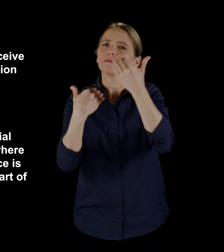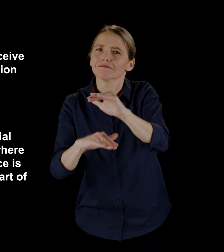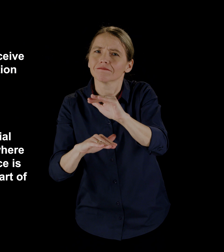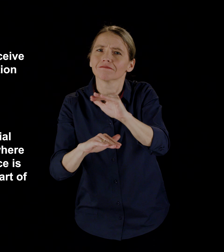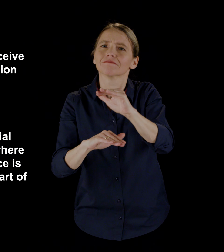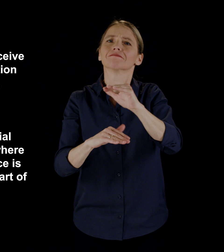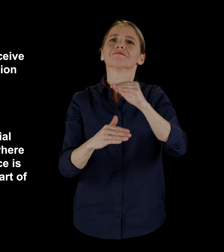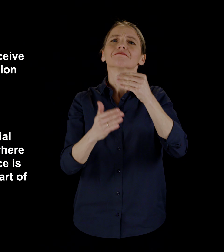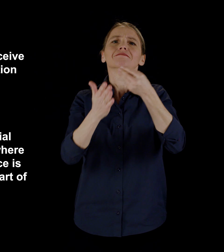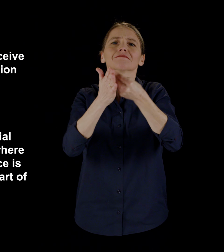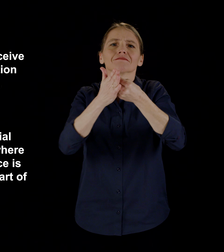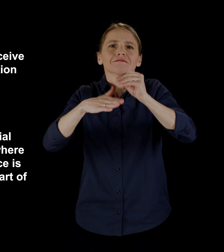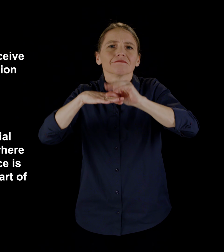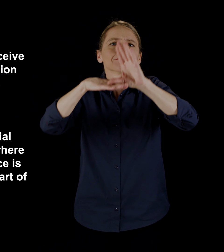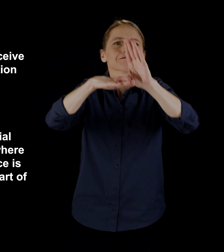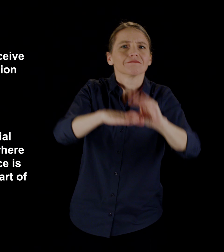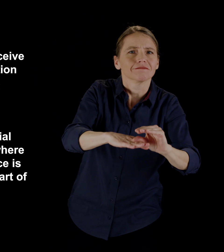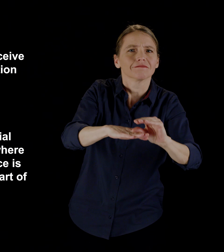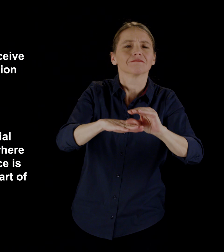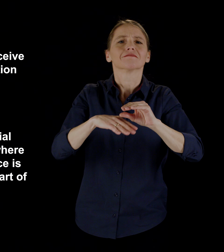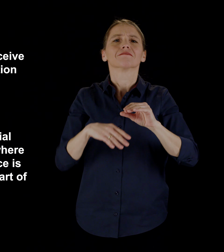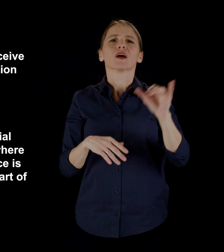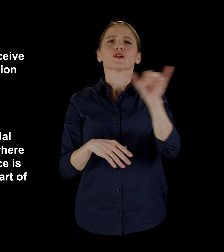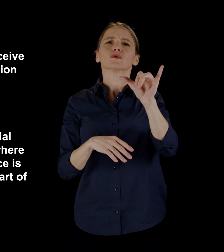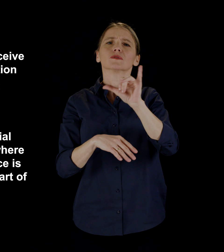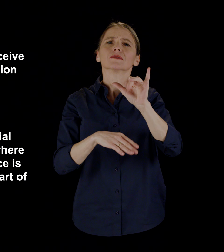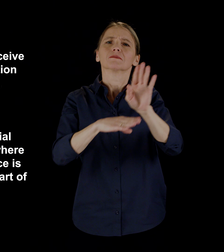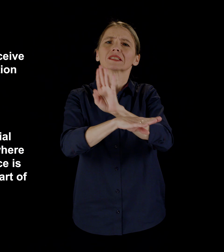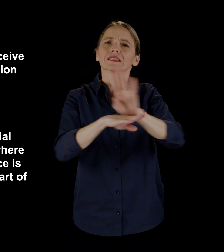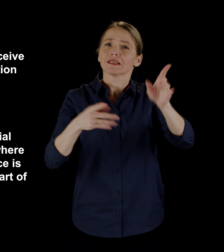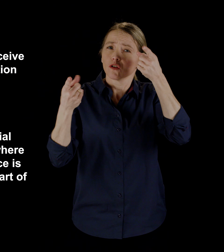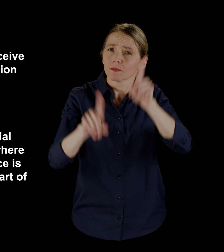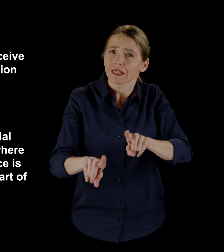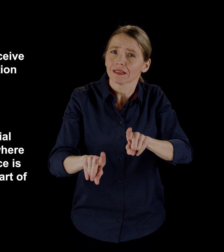and commercial agreements where Internet service is provided as part of a bundle.